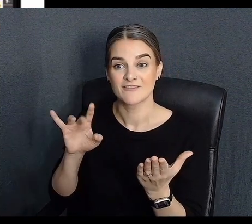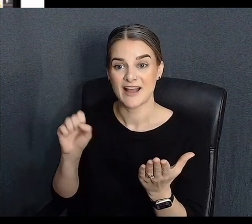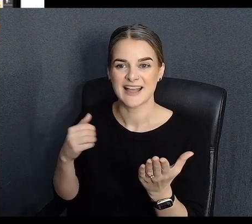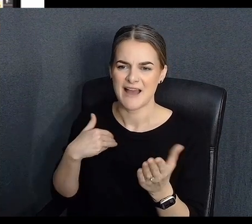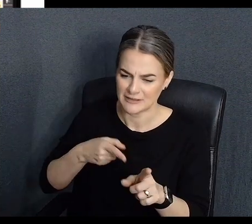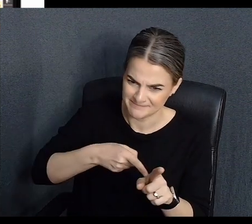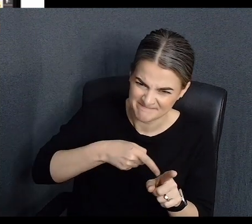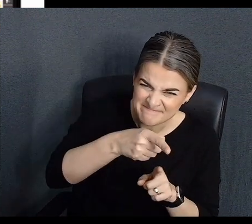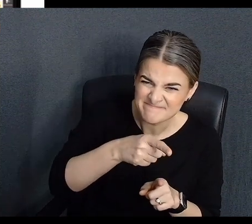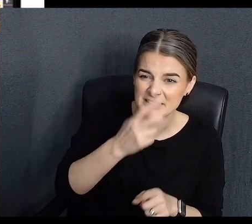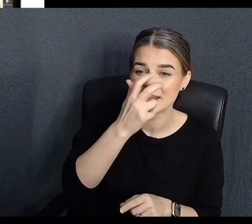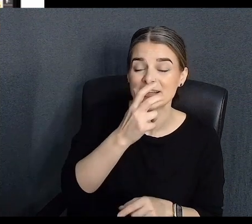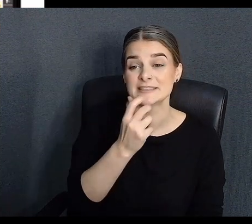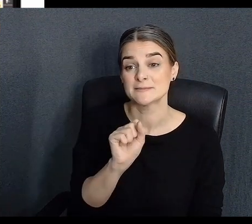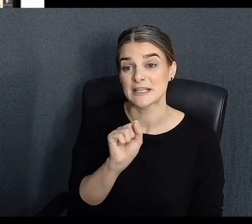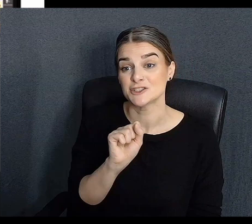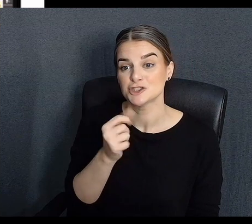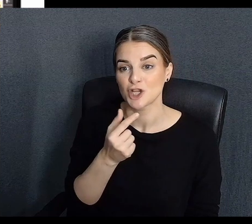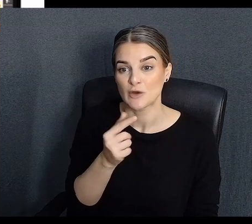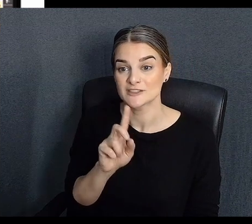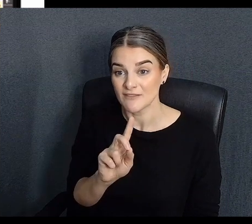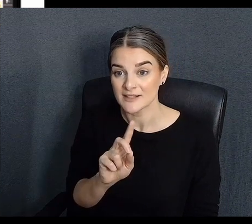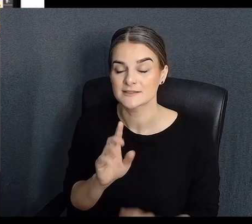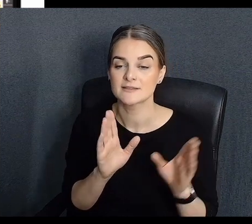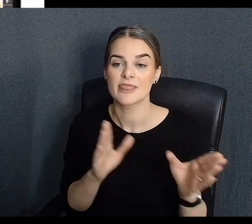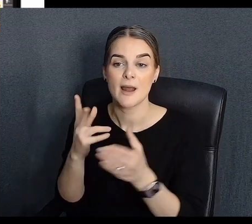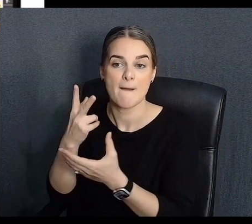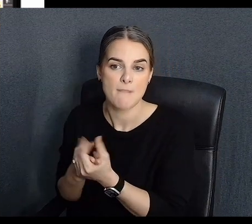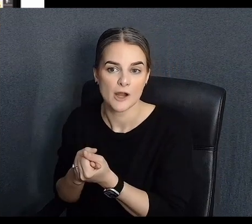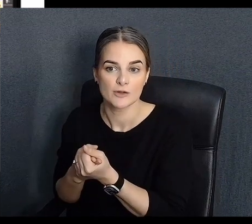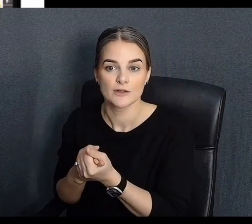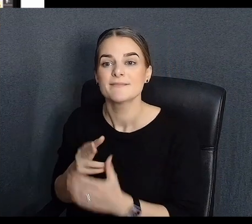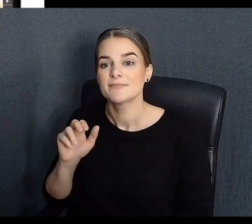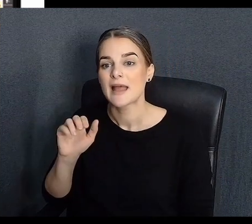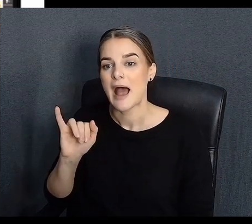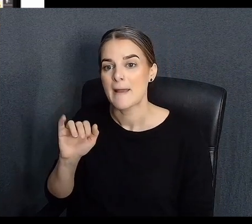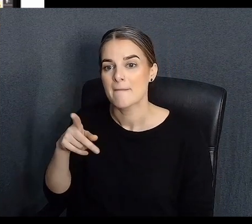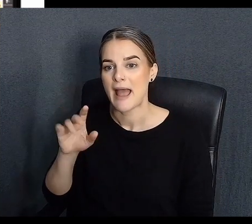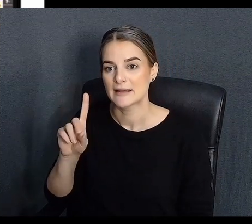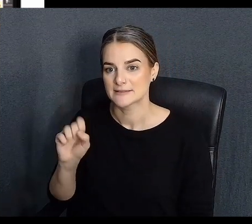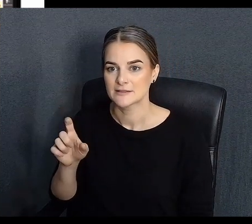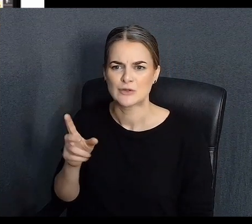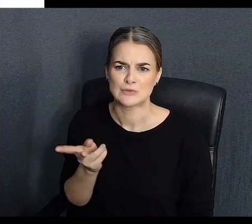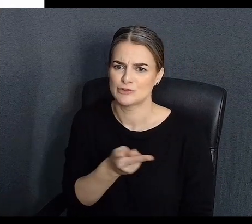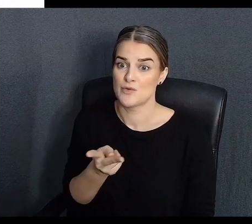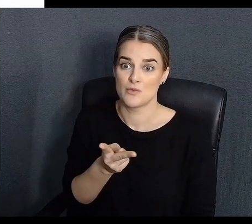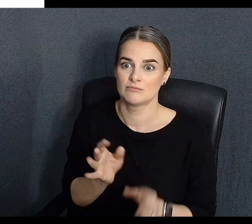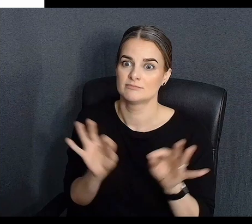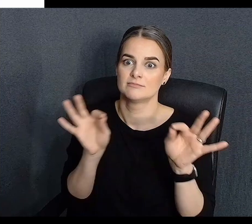and then we have our bundled iPads. Those are the two big ones that we'll talk about in terms of getting funded.